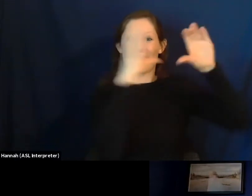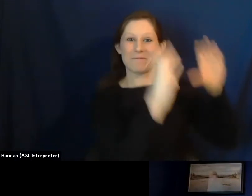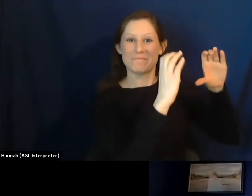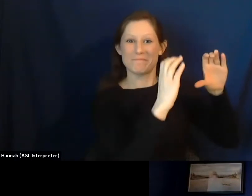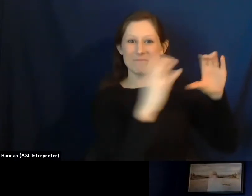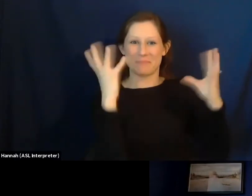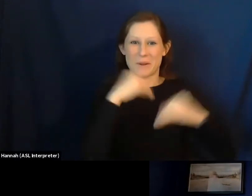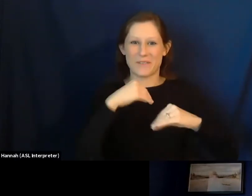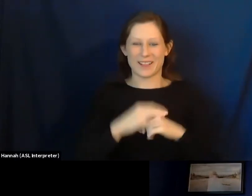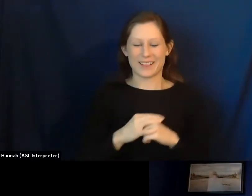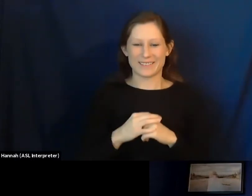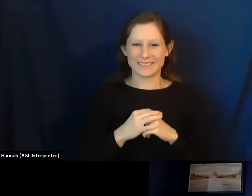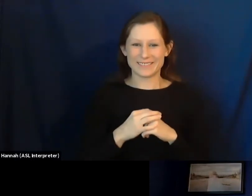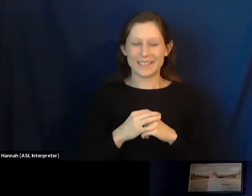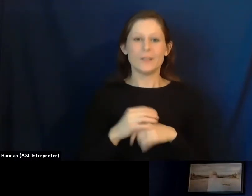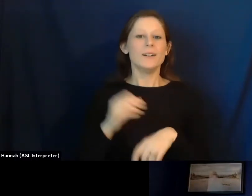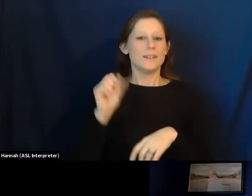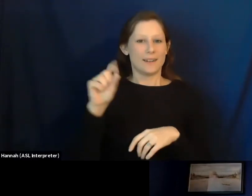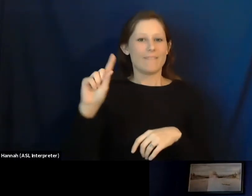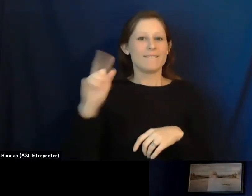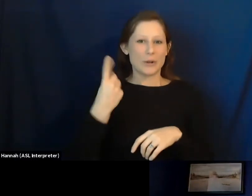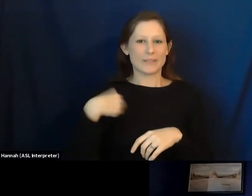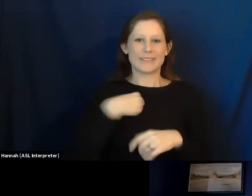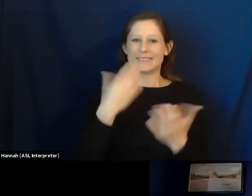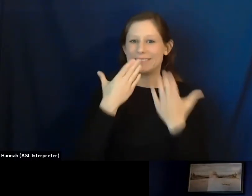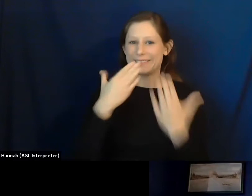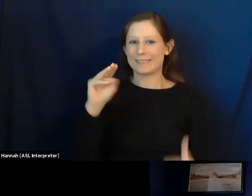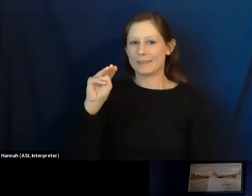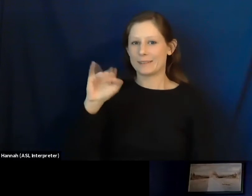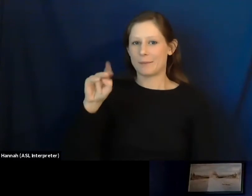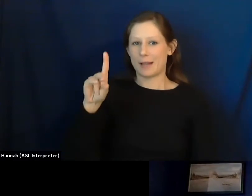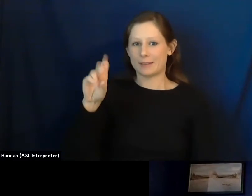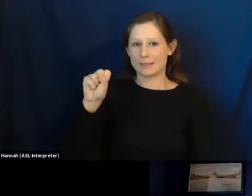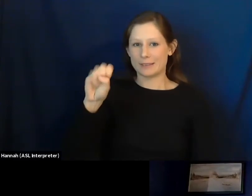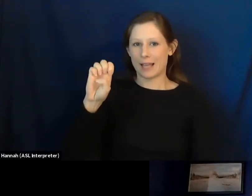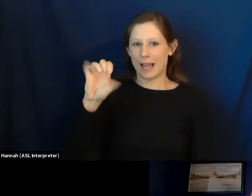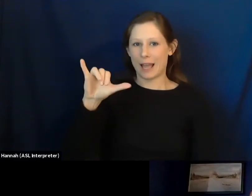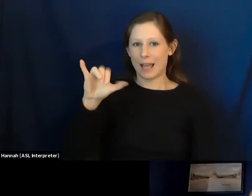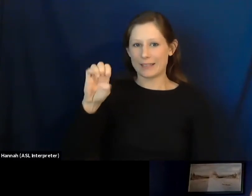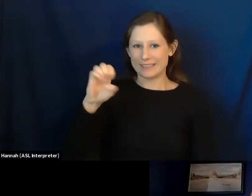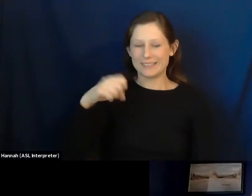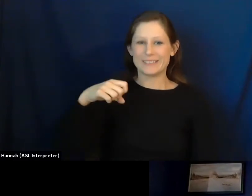Yeah, first of all, we have to thank MindsEye for centering this work. I mean, it really